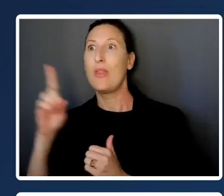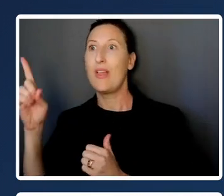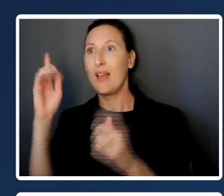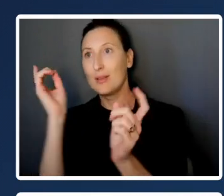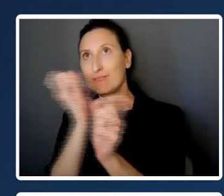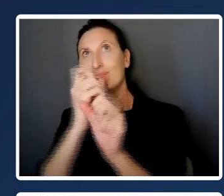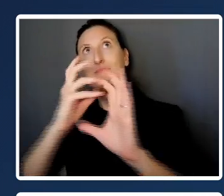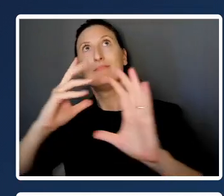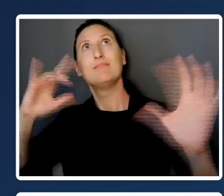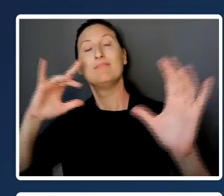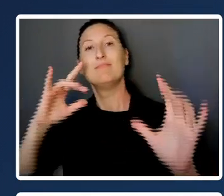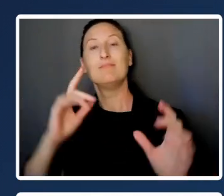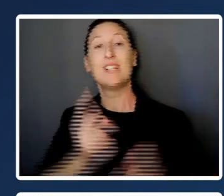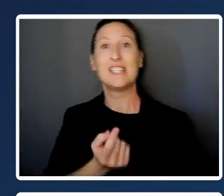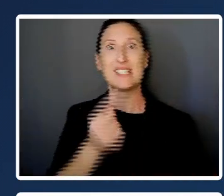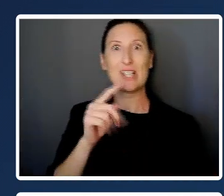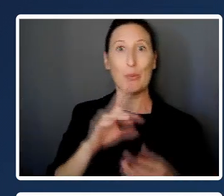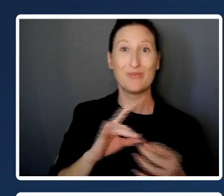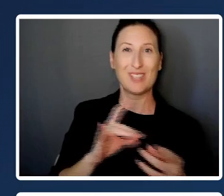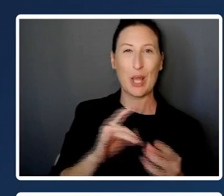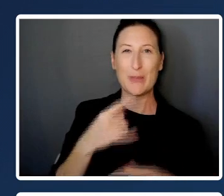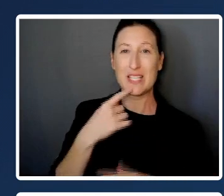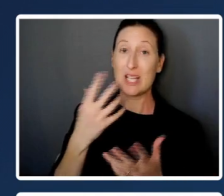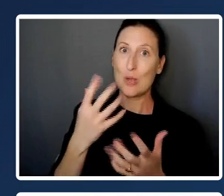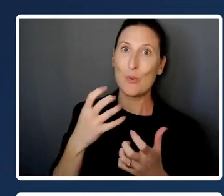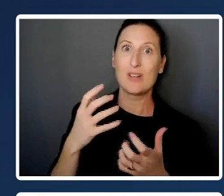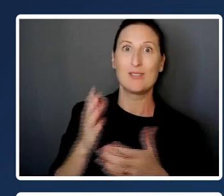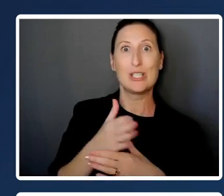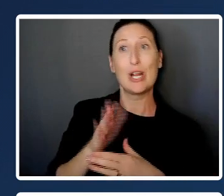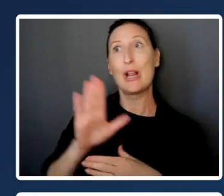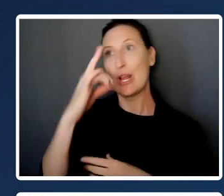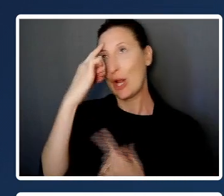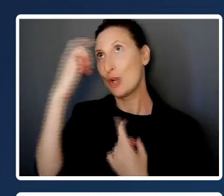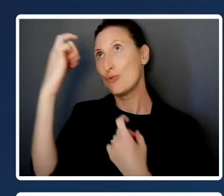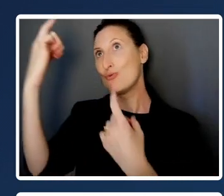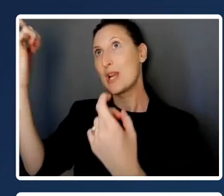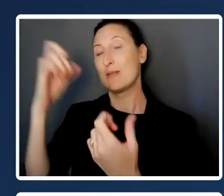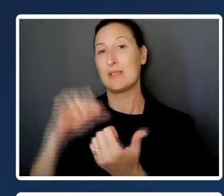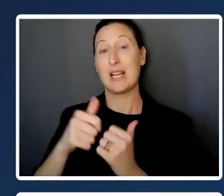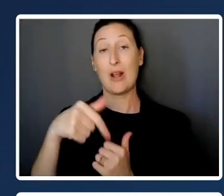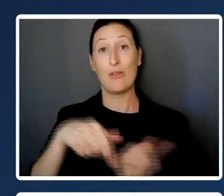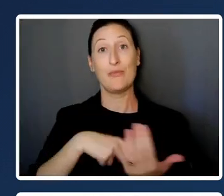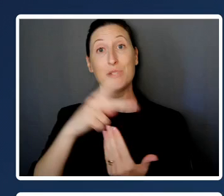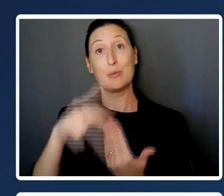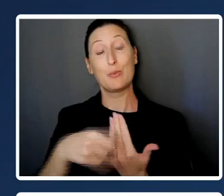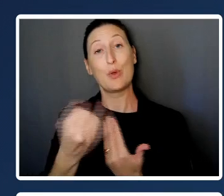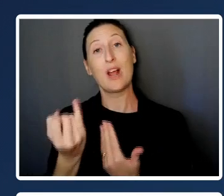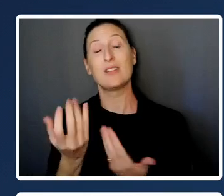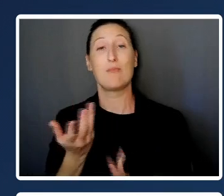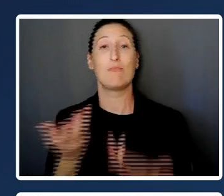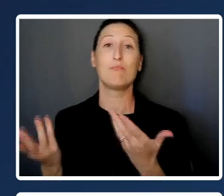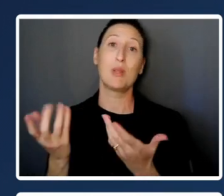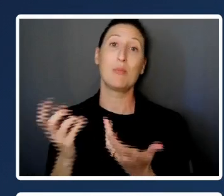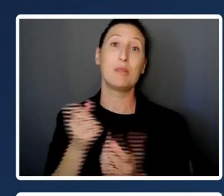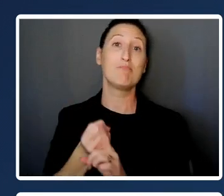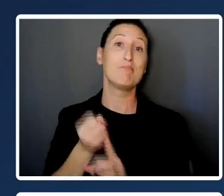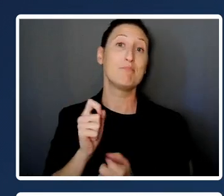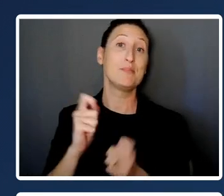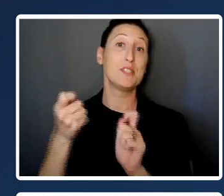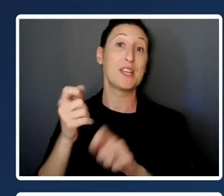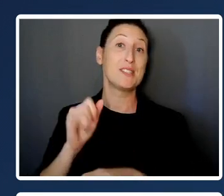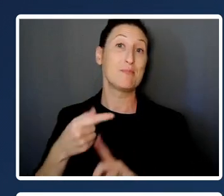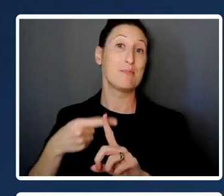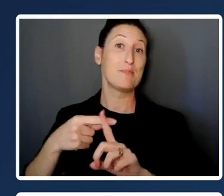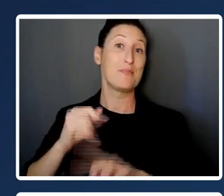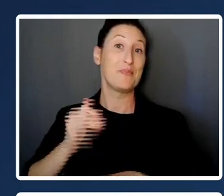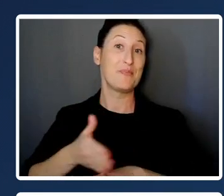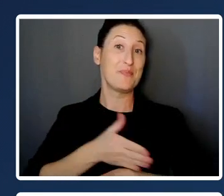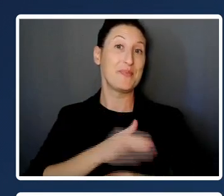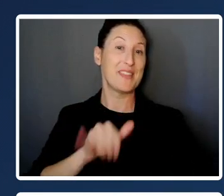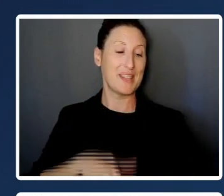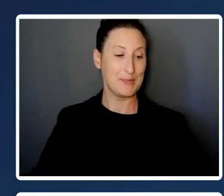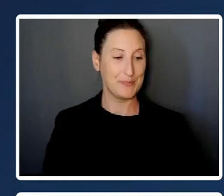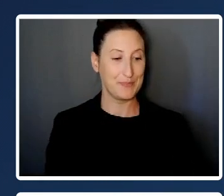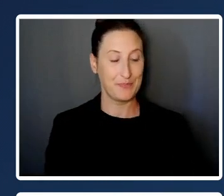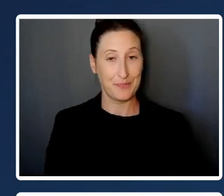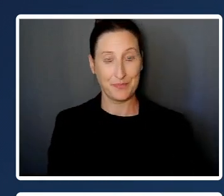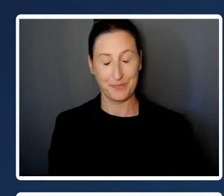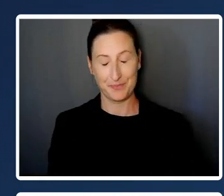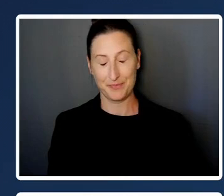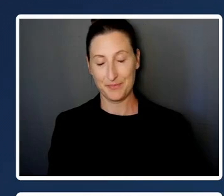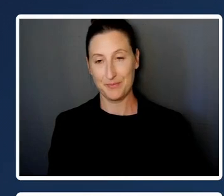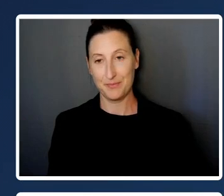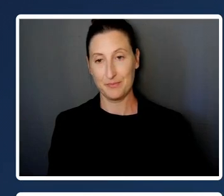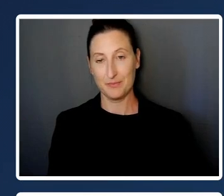and how this project may have shaped that. So -- yeah. That is Empowering Youth Agency with